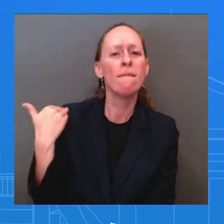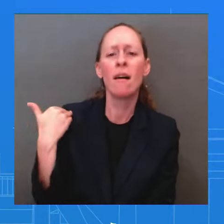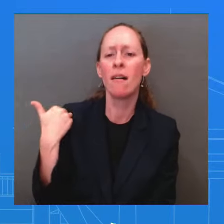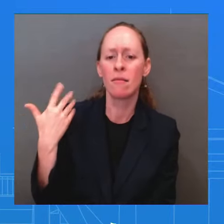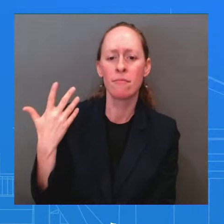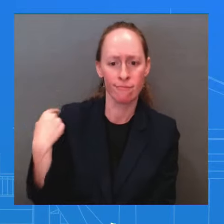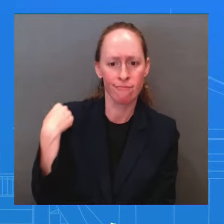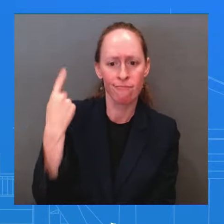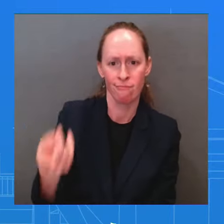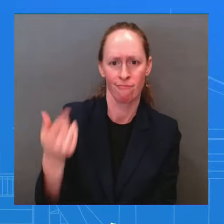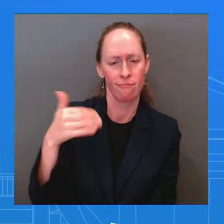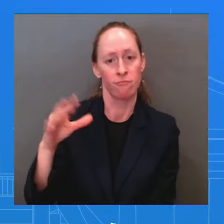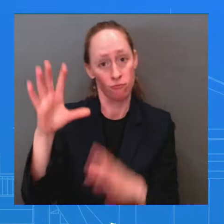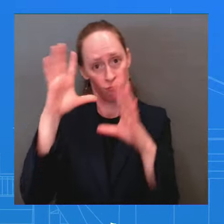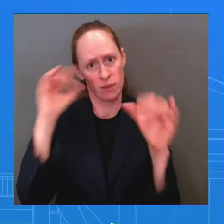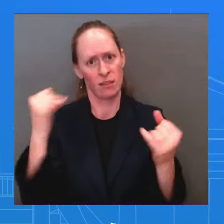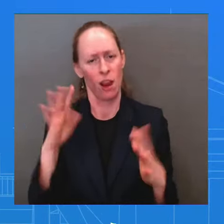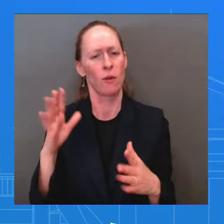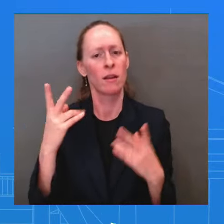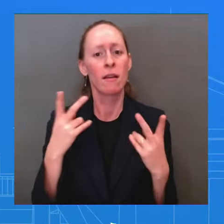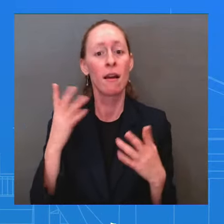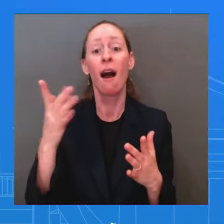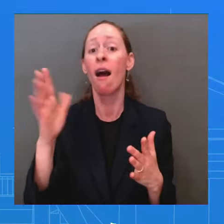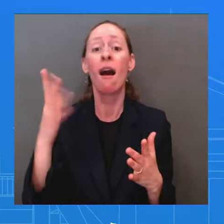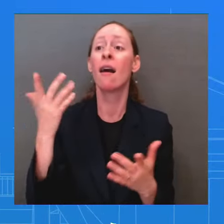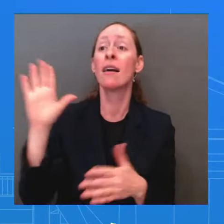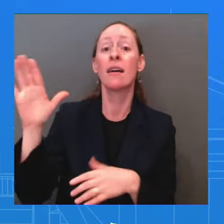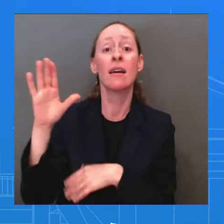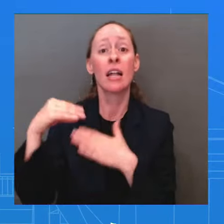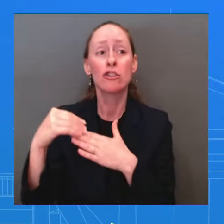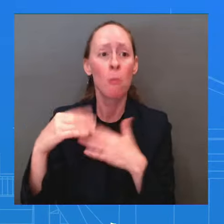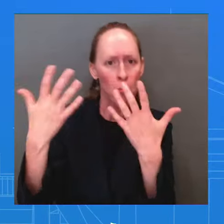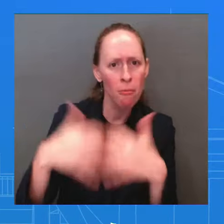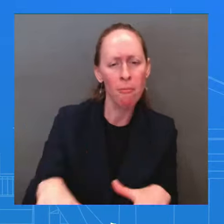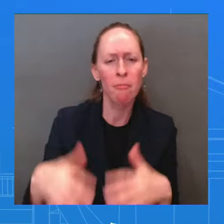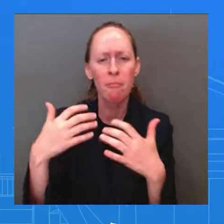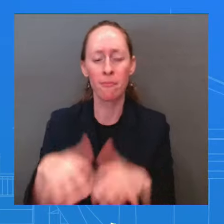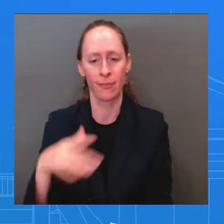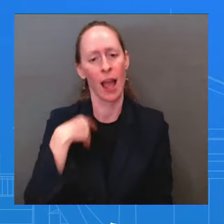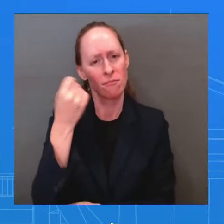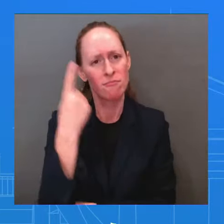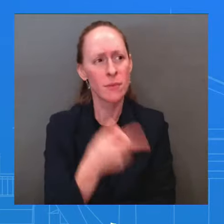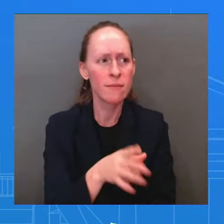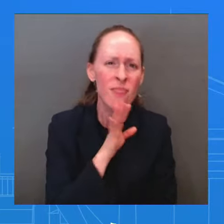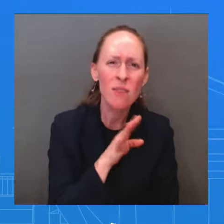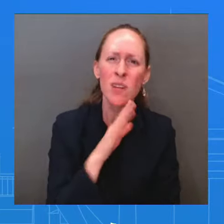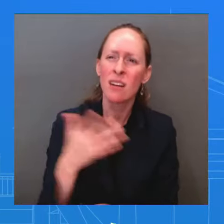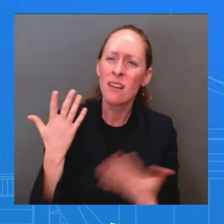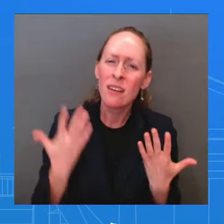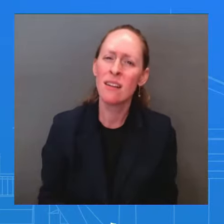And certainly he understands their frustration, but he's going to encourage -- continue to encourage to have that conversation and continuing to negotiate.